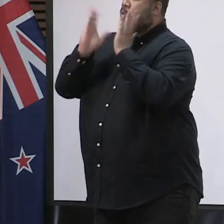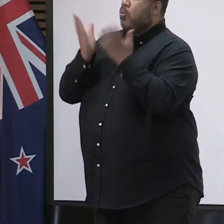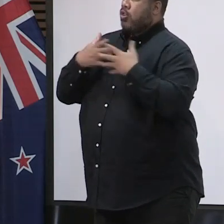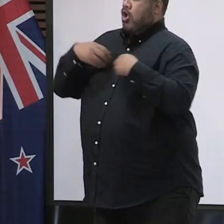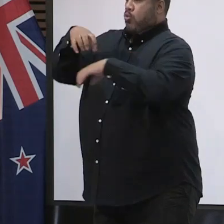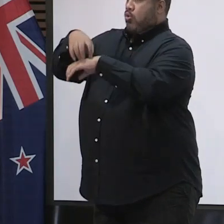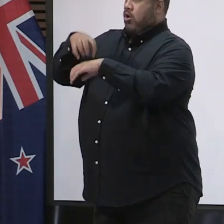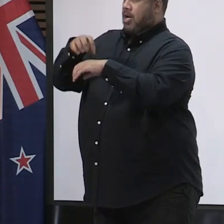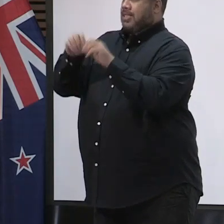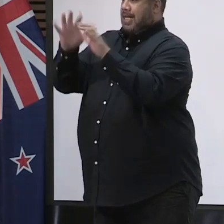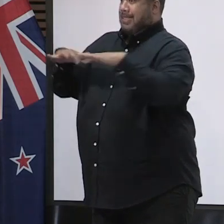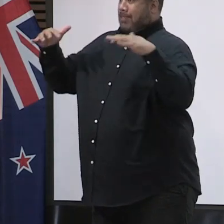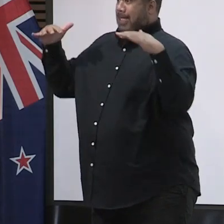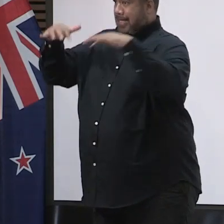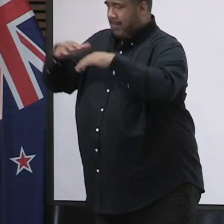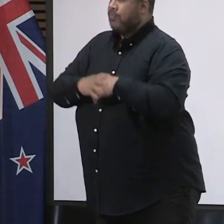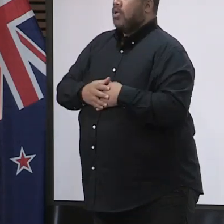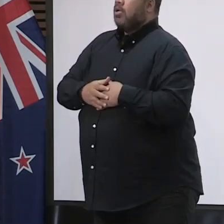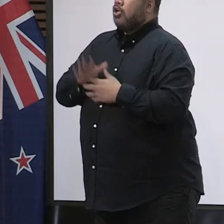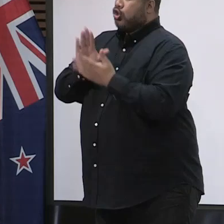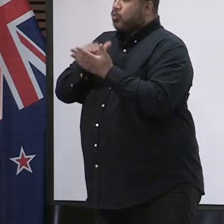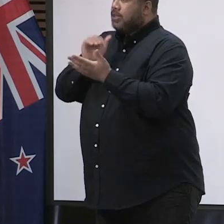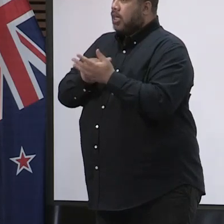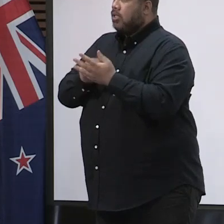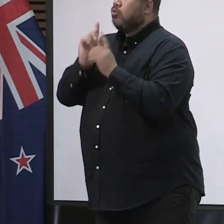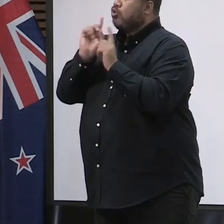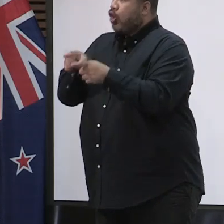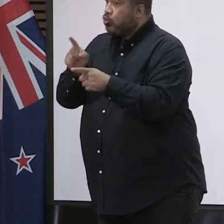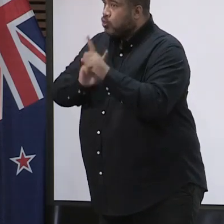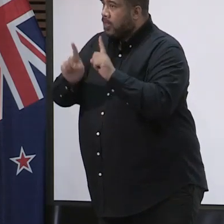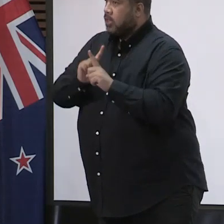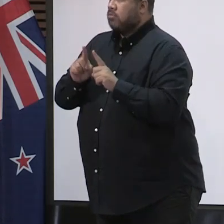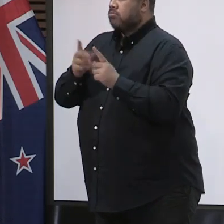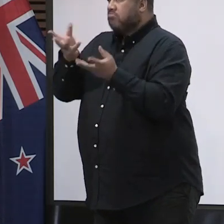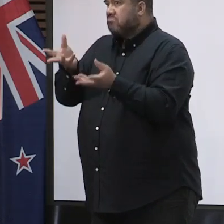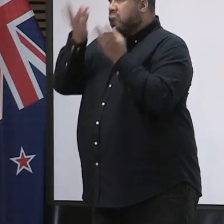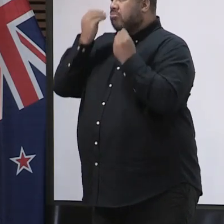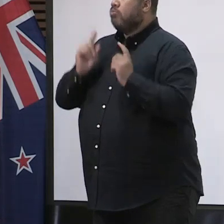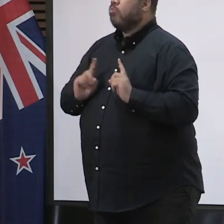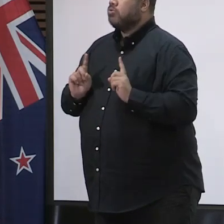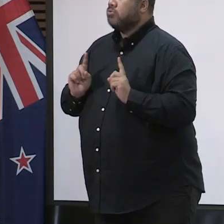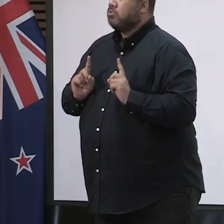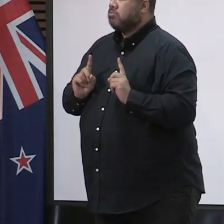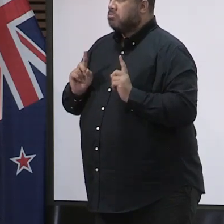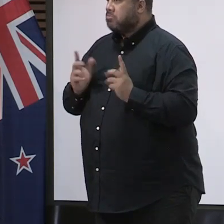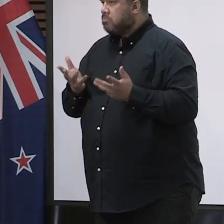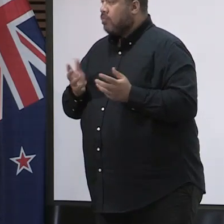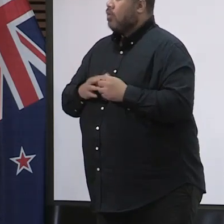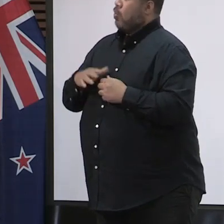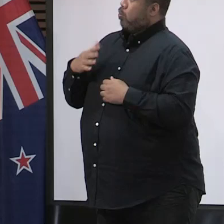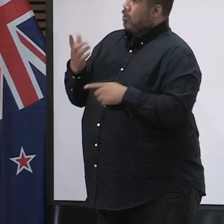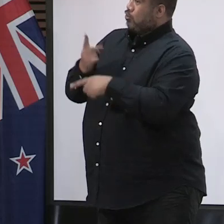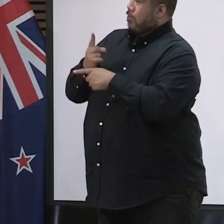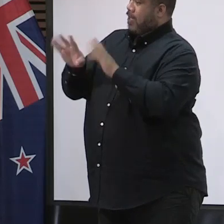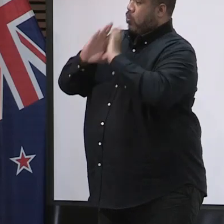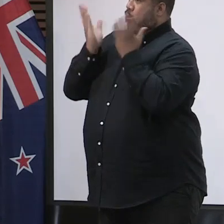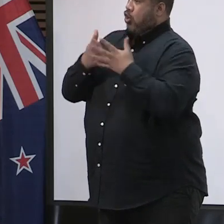about the takeaways from the